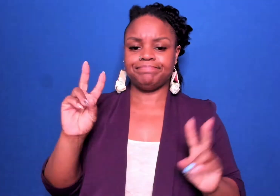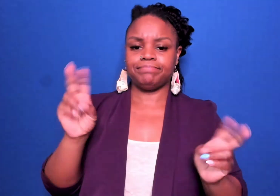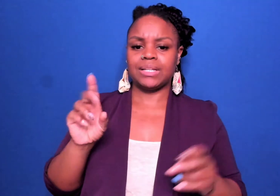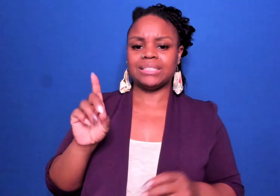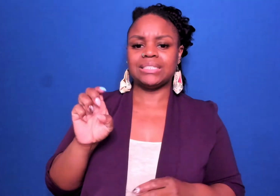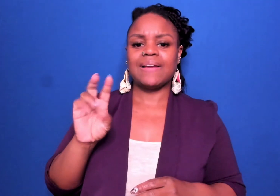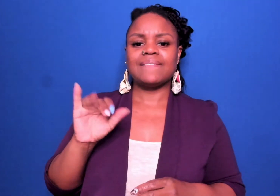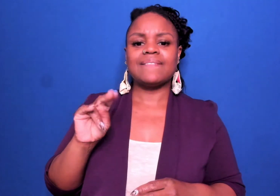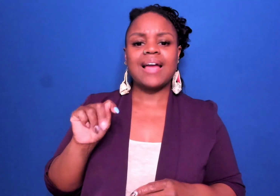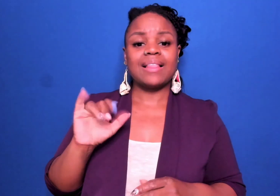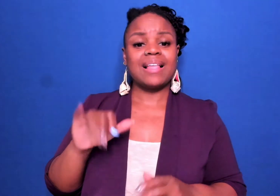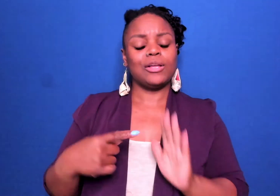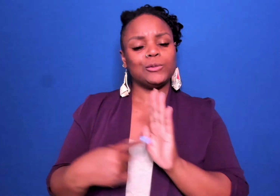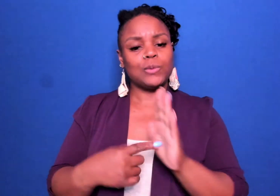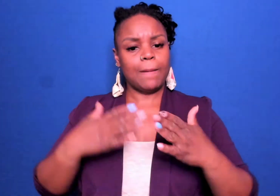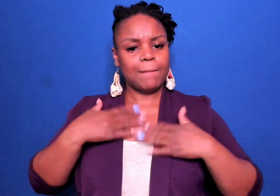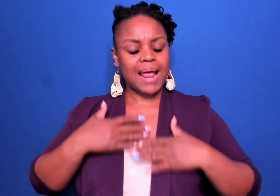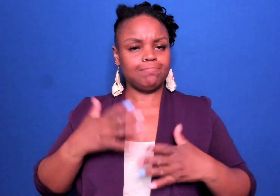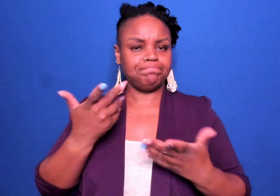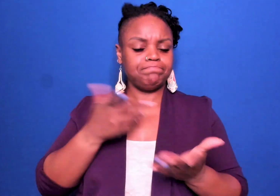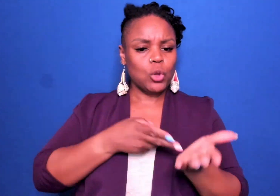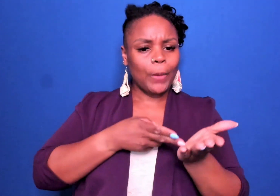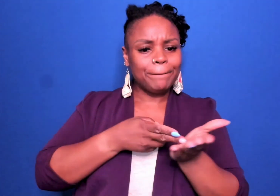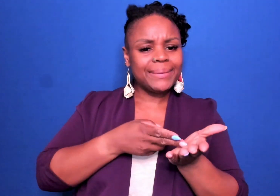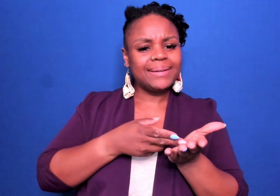“deviant” show that bodily autonomy and